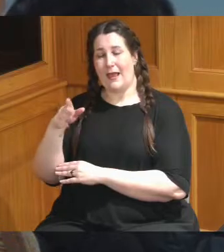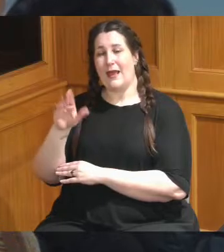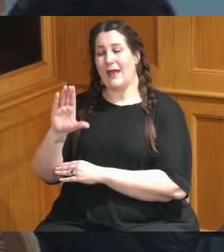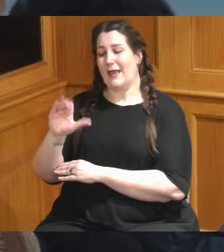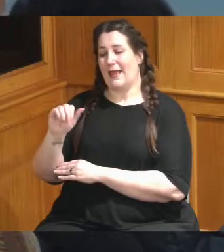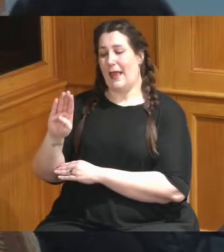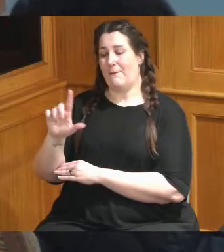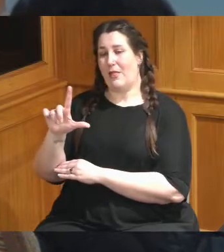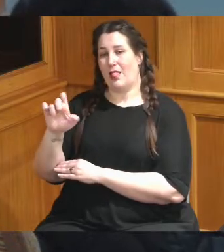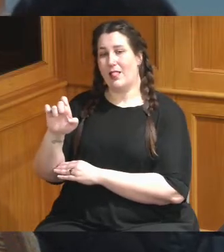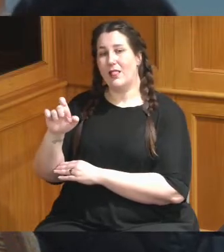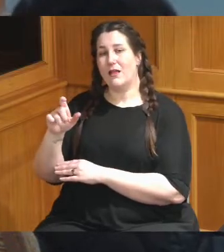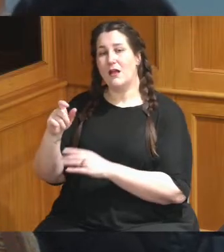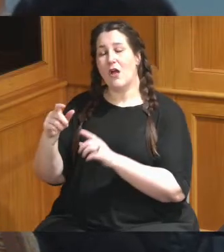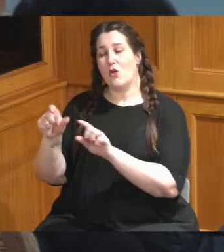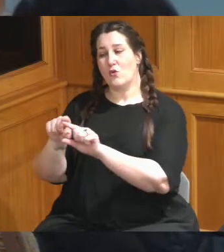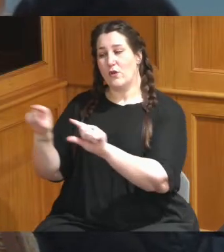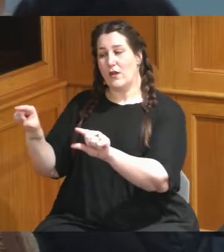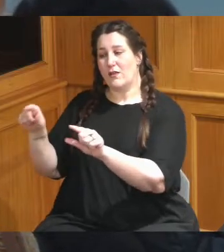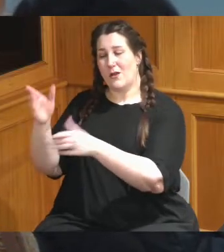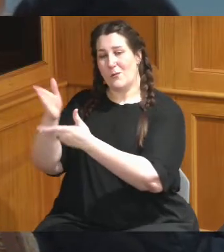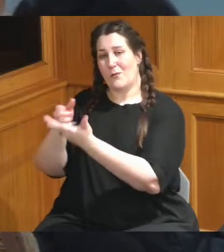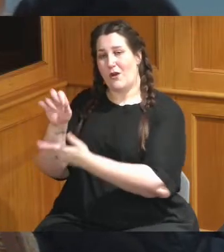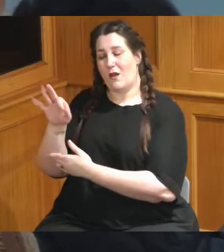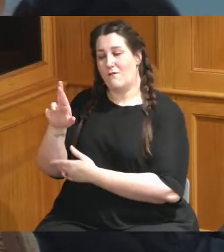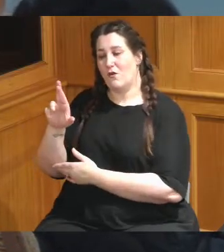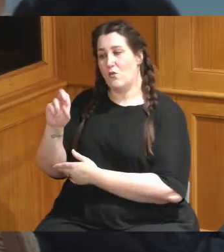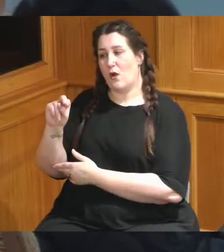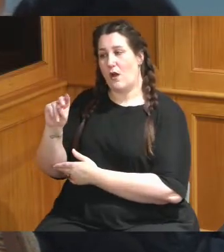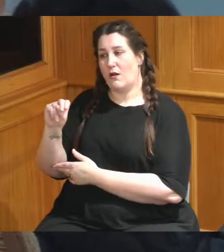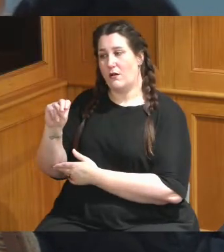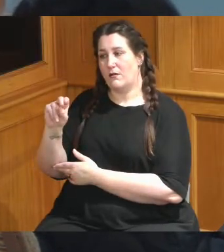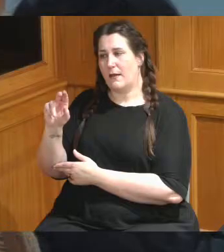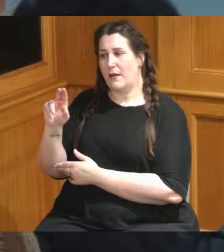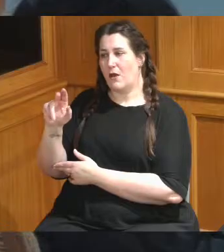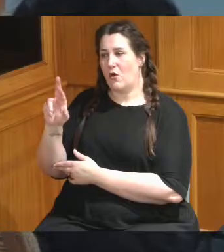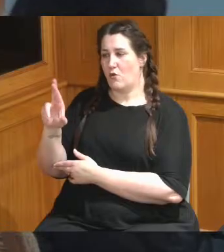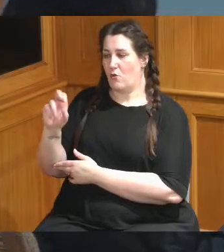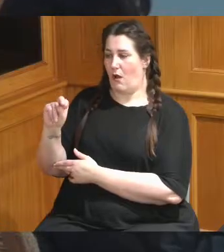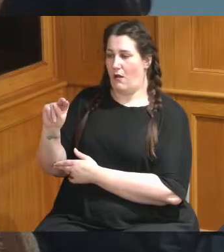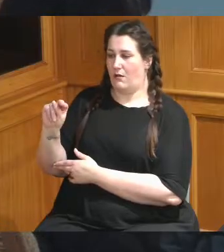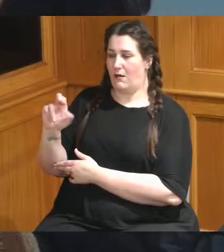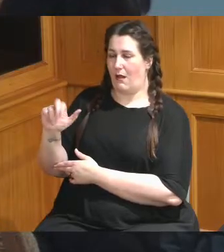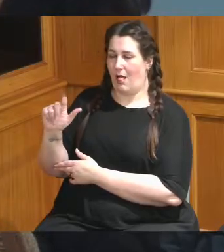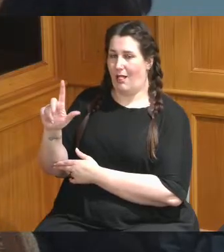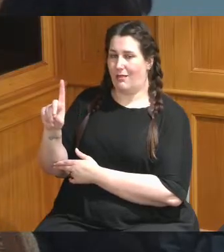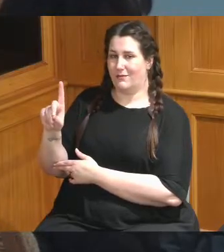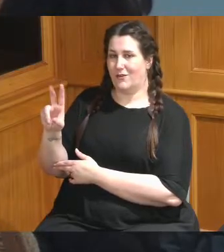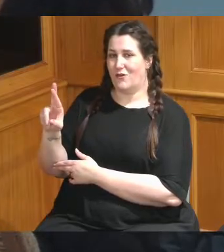county portion of Ronald Reagan Highway. just in case you don't know, Ronald Reagan Highway